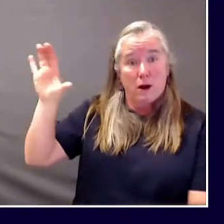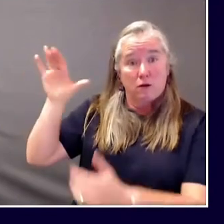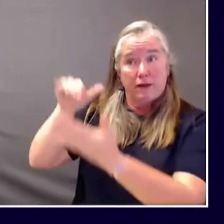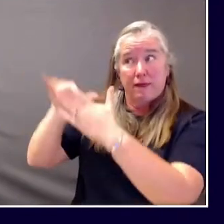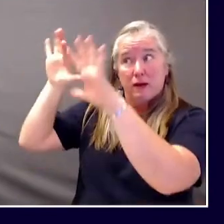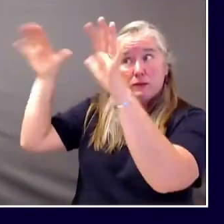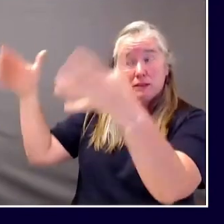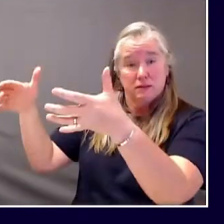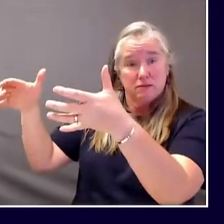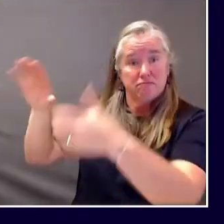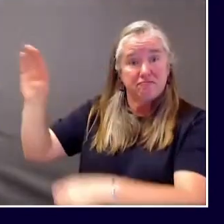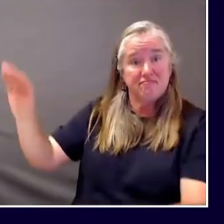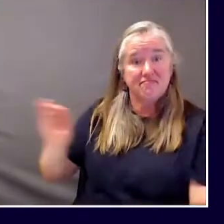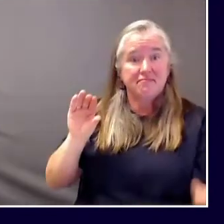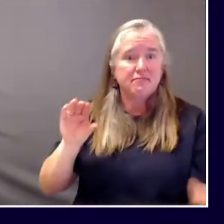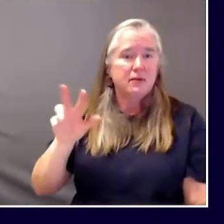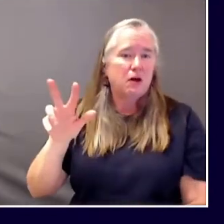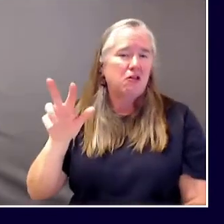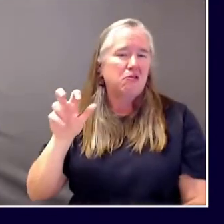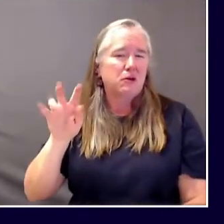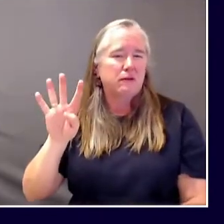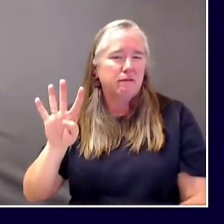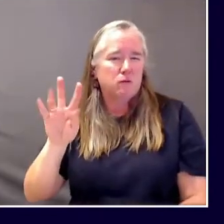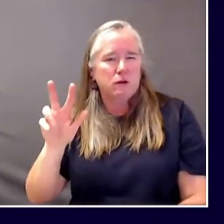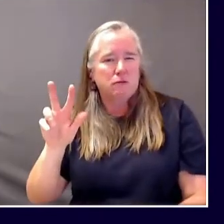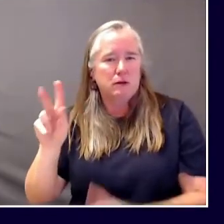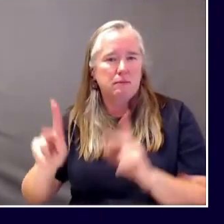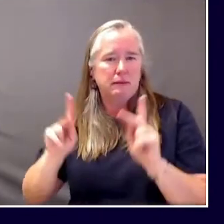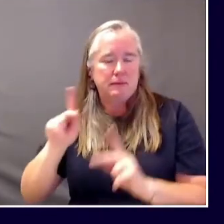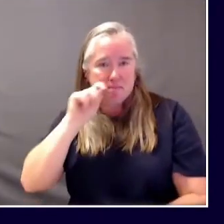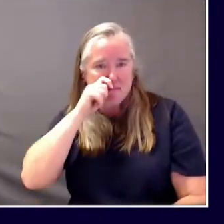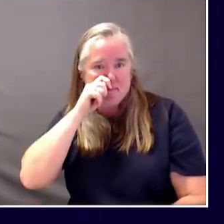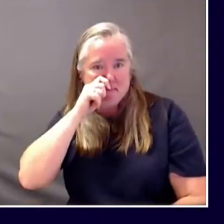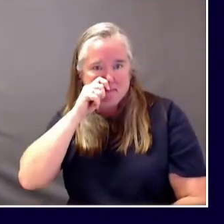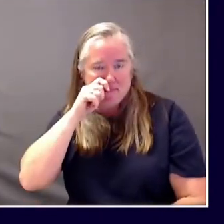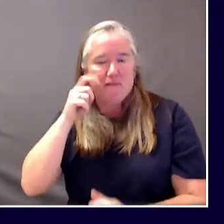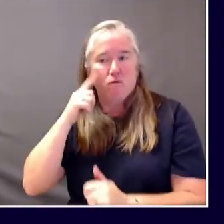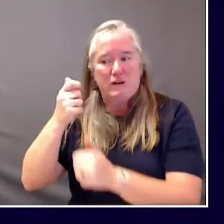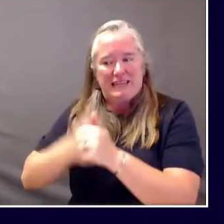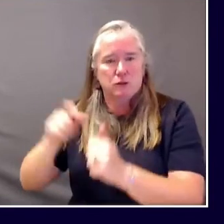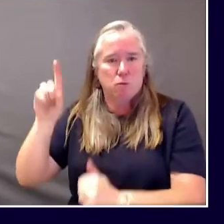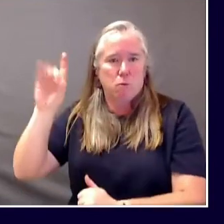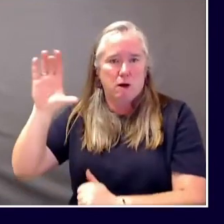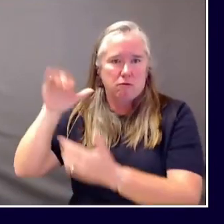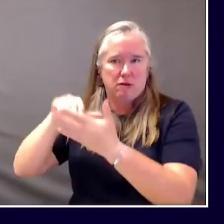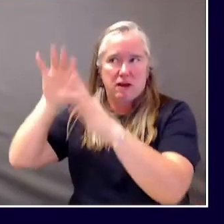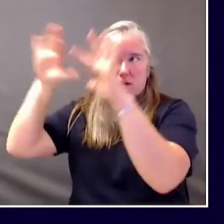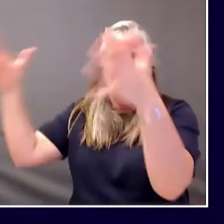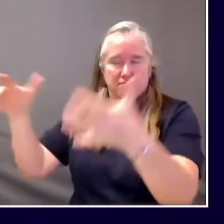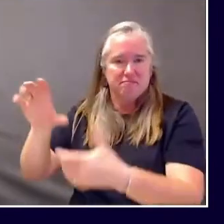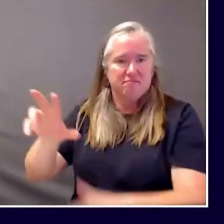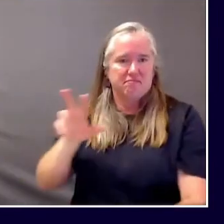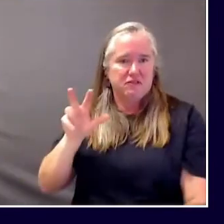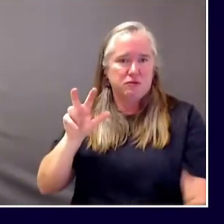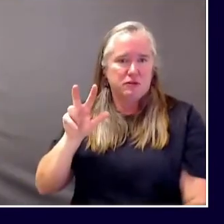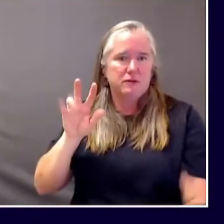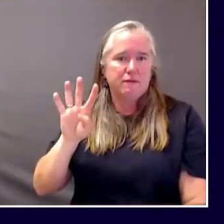volume is about three hundred